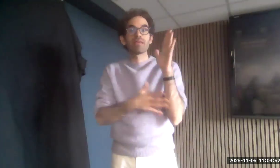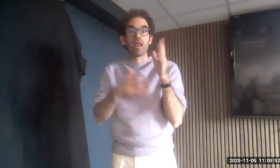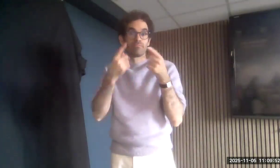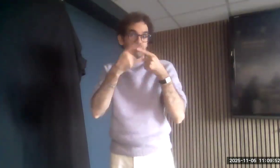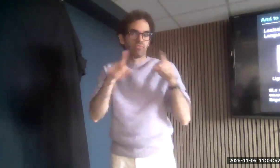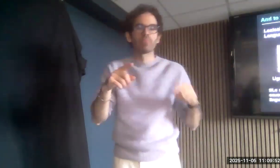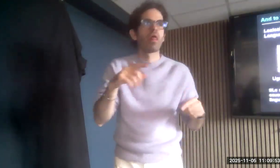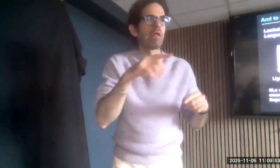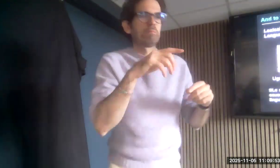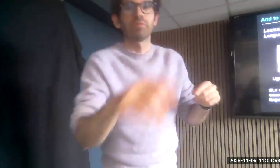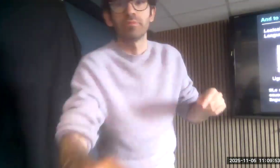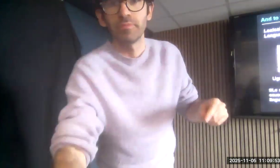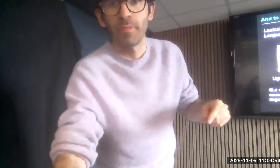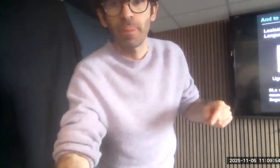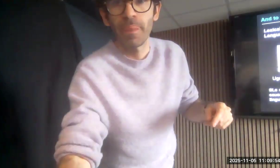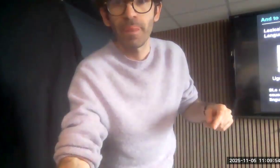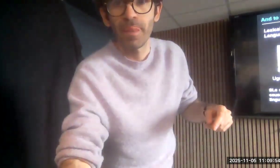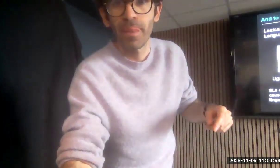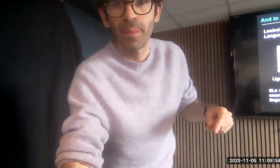So, we can see this difference between the lexical